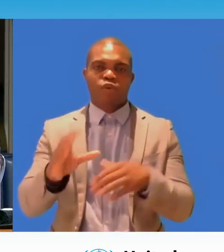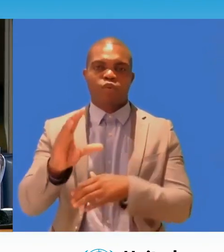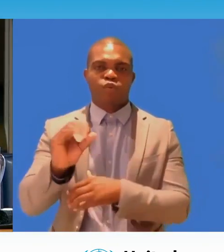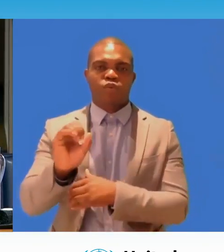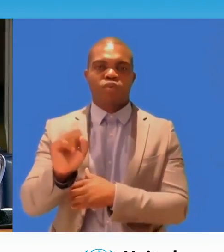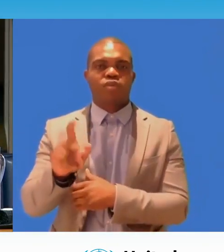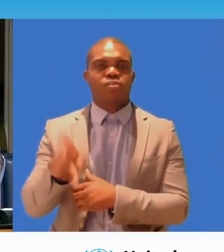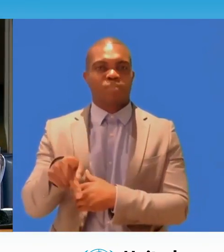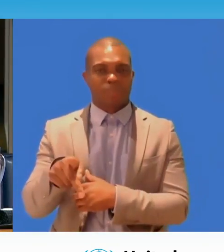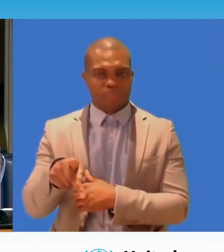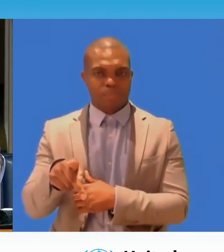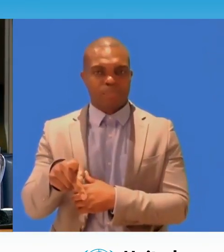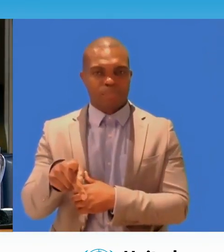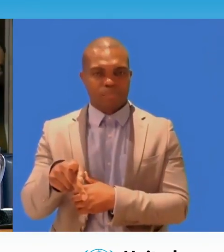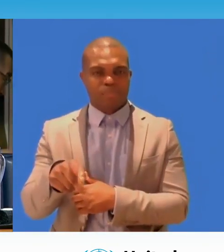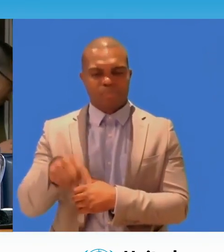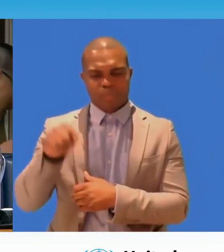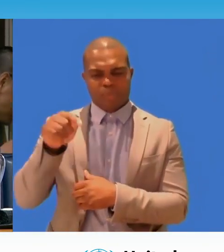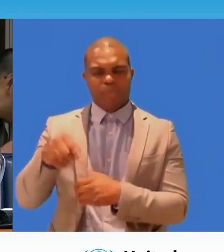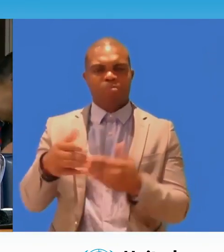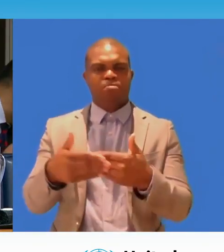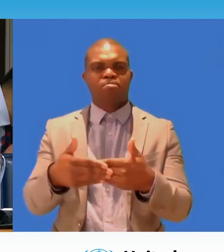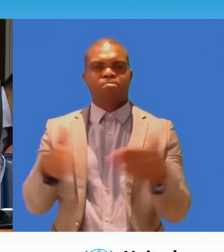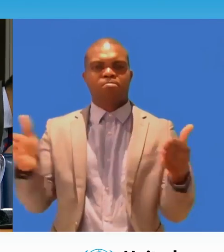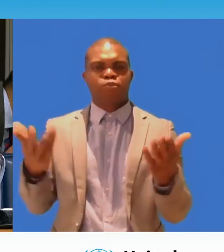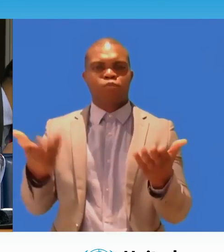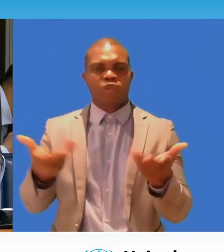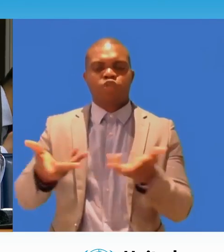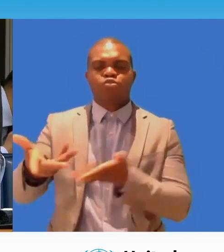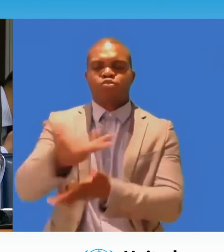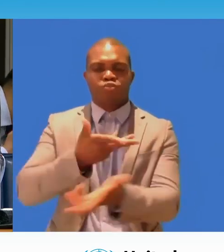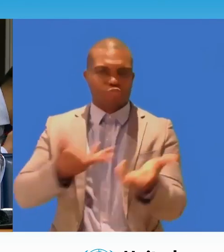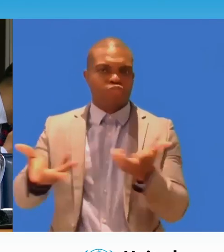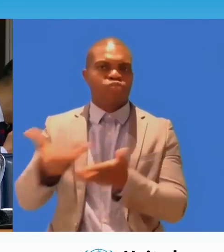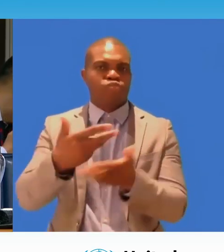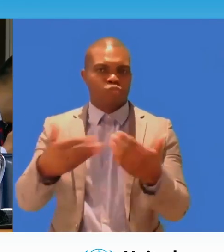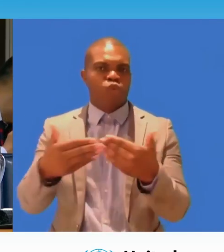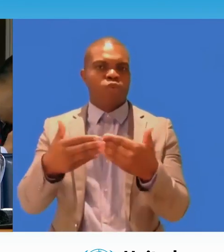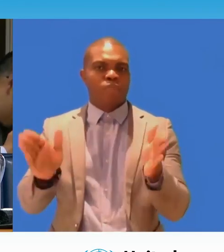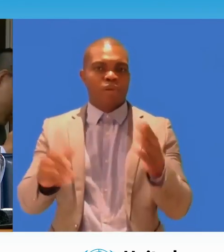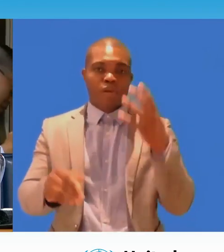states parties un entities and other stakeholders on the implementation of the convention on the